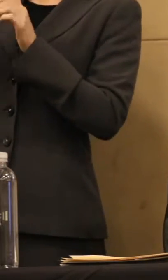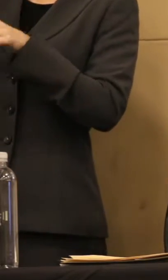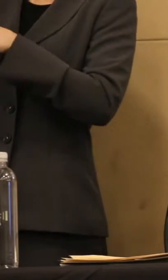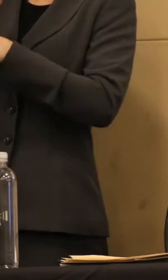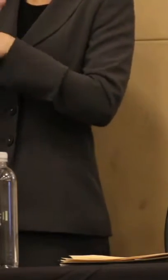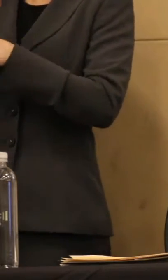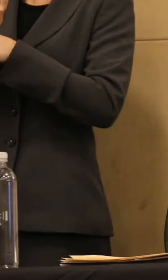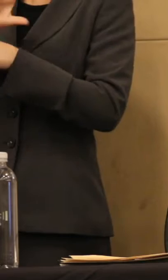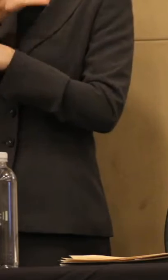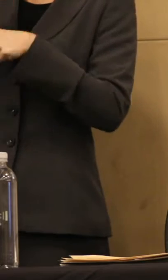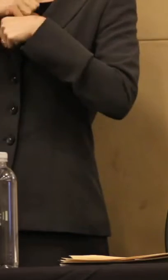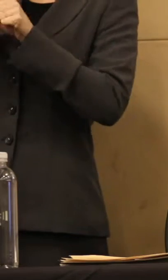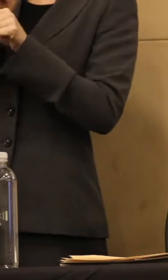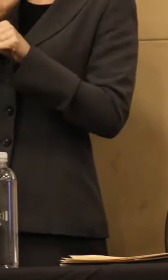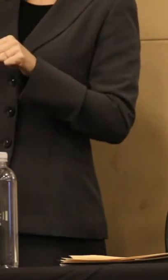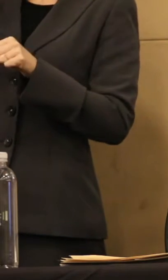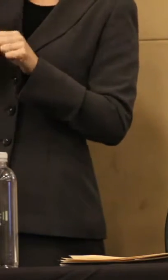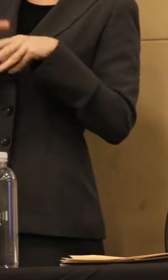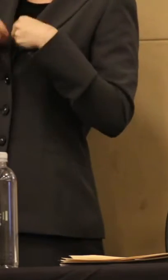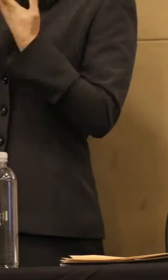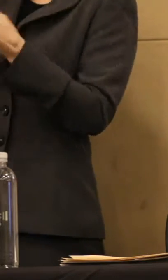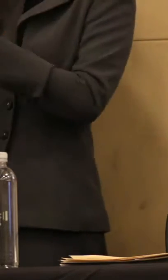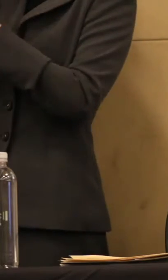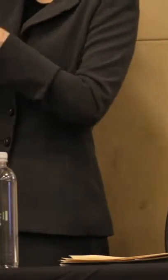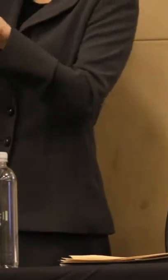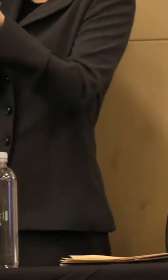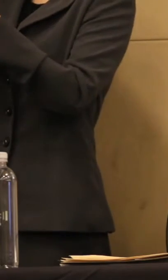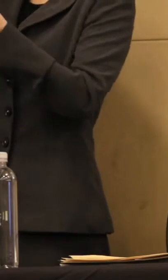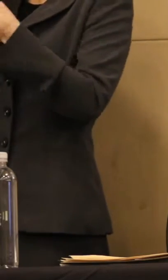supports for you to be successful. That means accommodations.